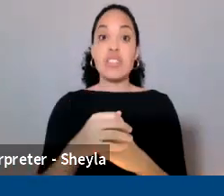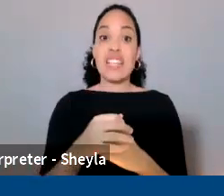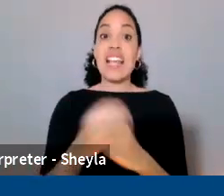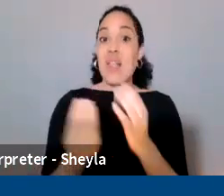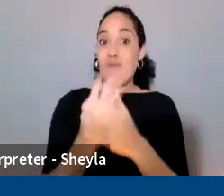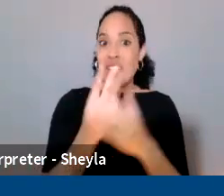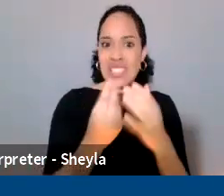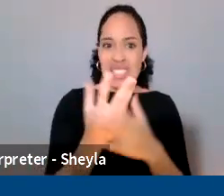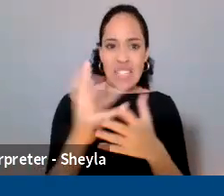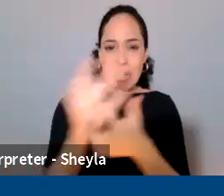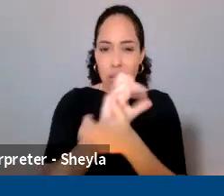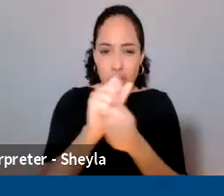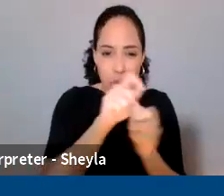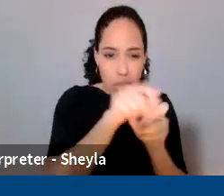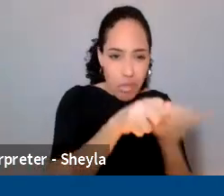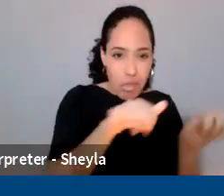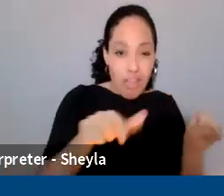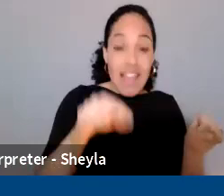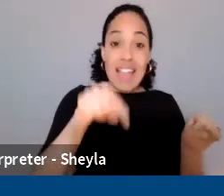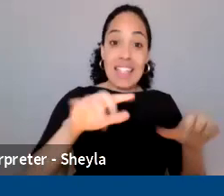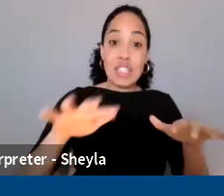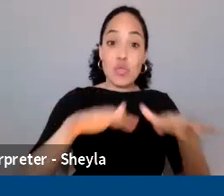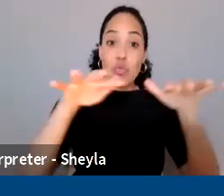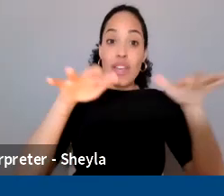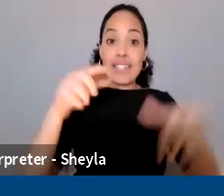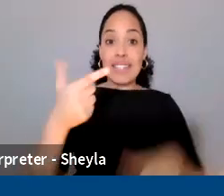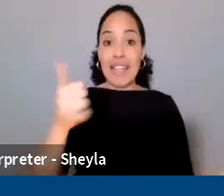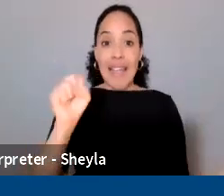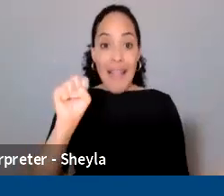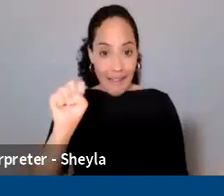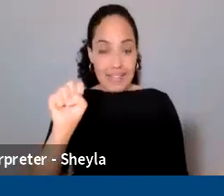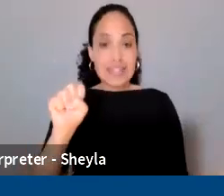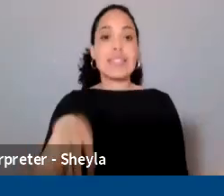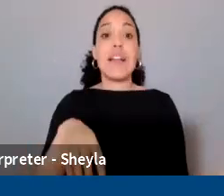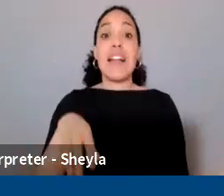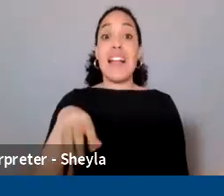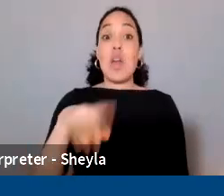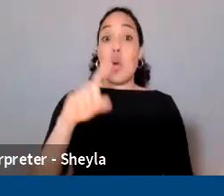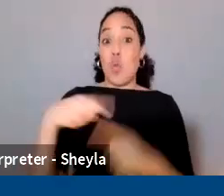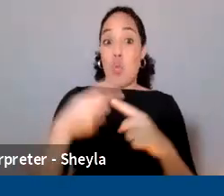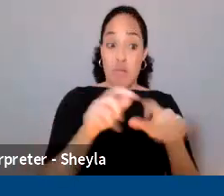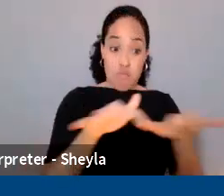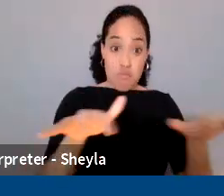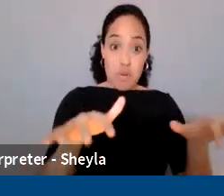gas that penetrates the soil profile as the soil cools this gas condenses and forms a waxy coating